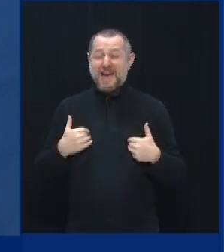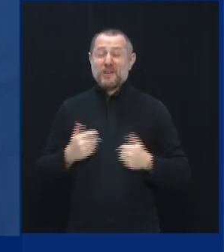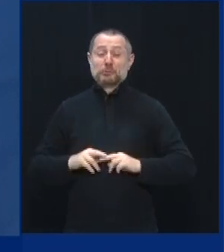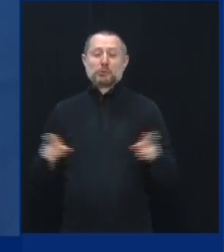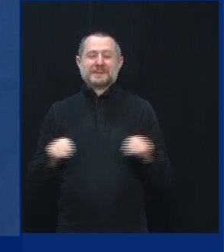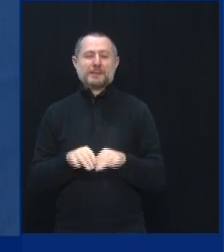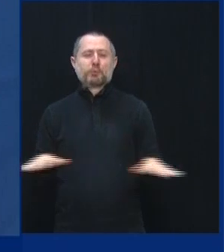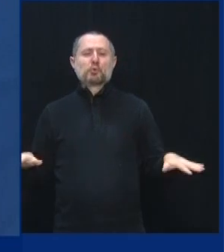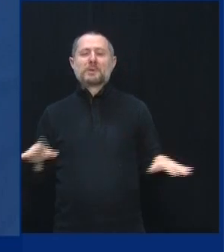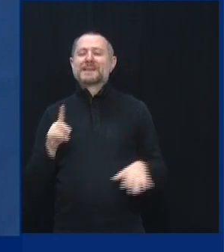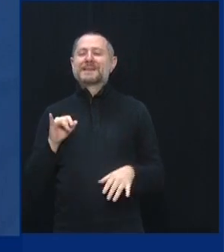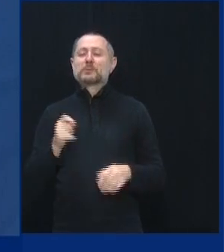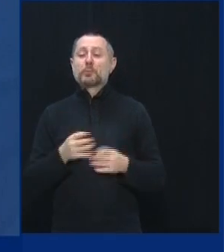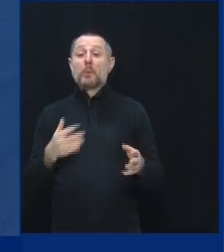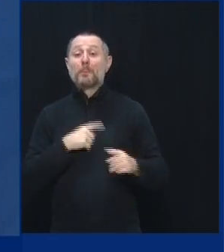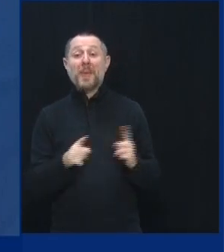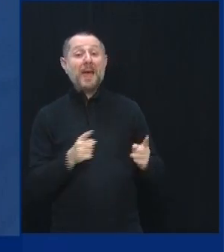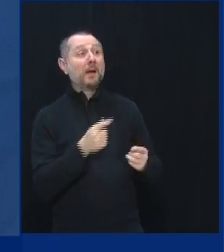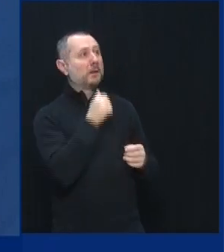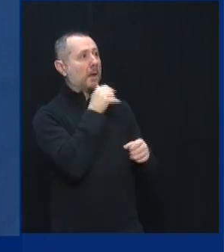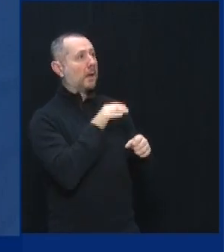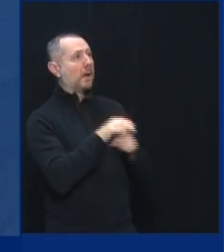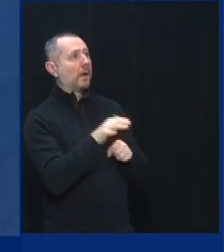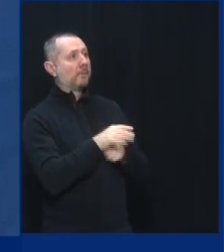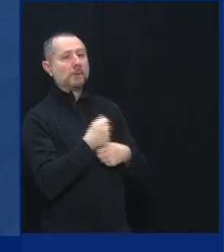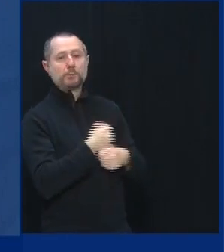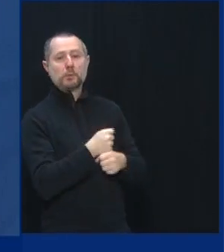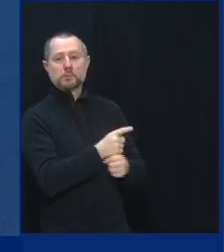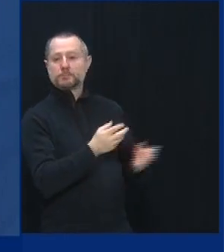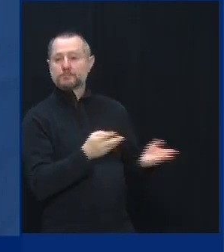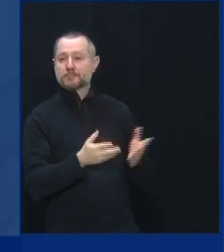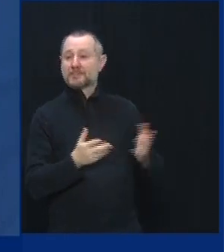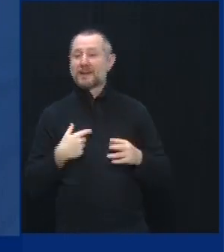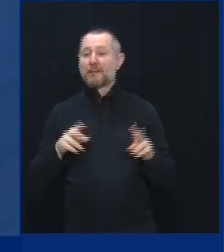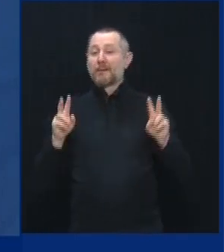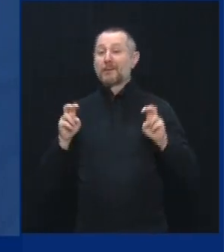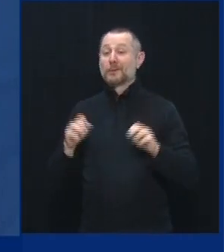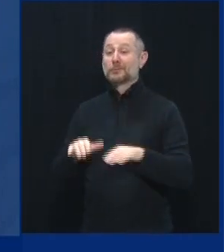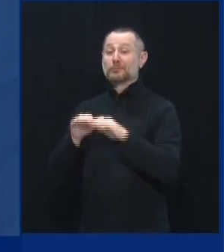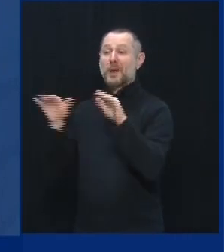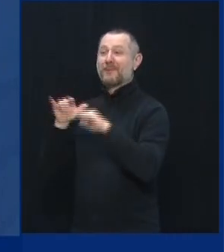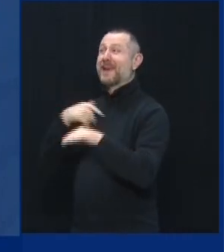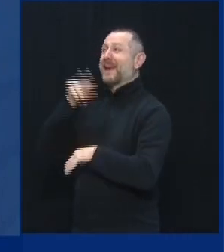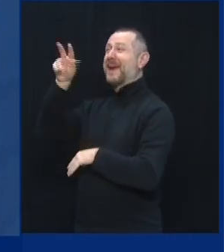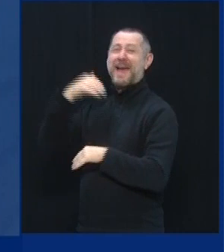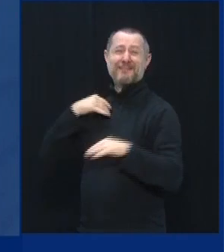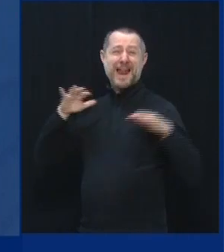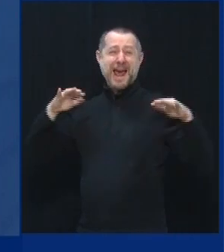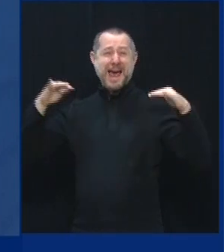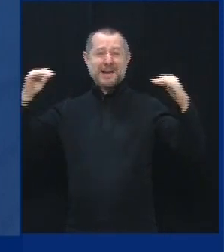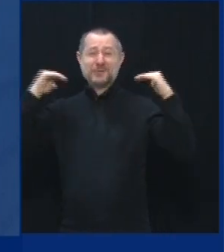SITES, WHICH ARE THE MOST PRODUCTIVE VACCINATION DISTRIBUTION MECHANISM. SO WE HAVE THE DISTRIBUTION. WE JUST DON'T HAVE THE PRODUCT,